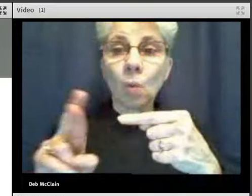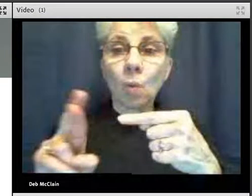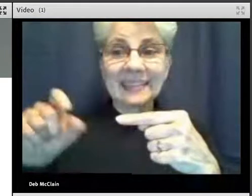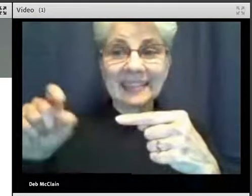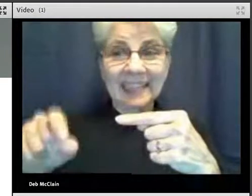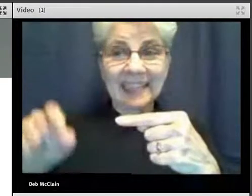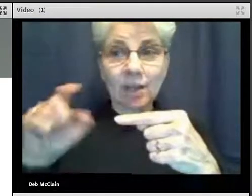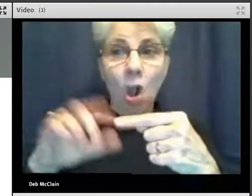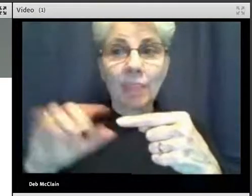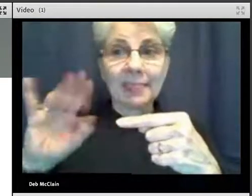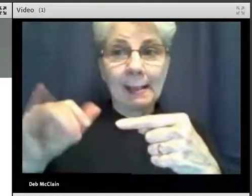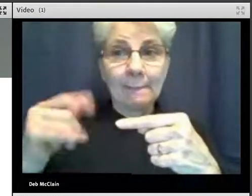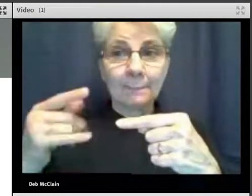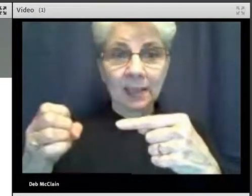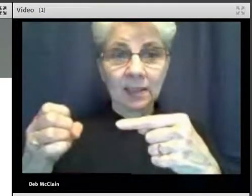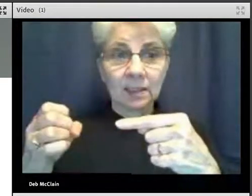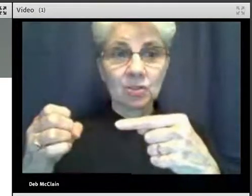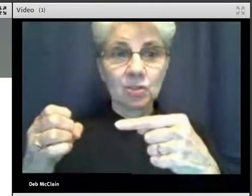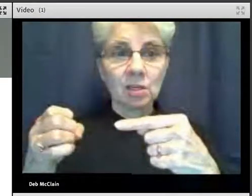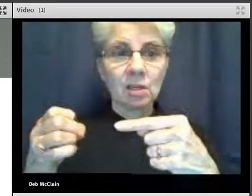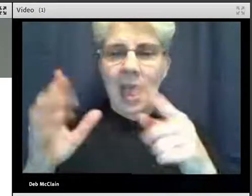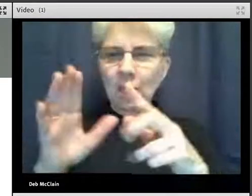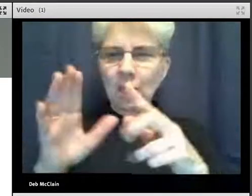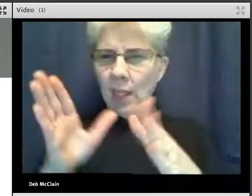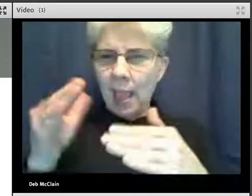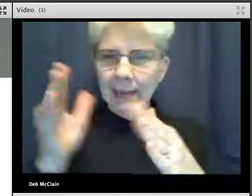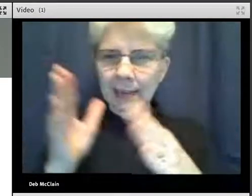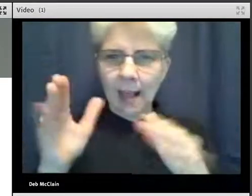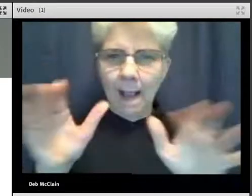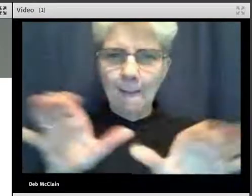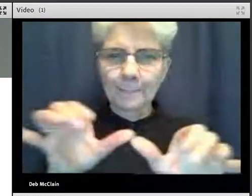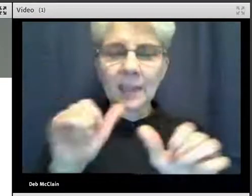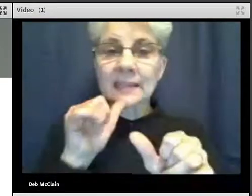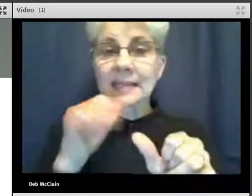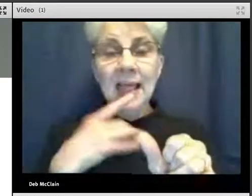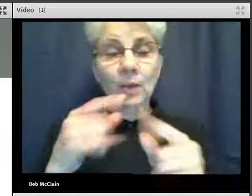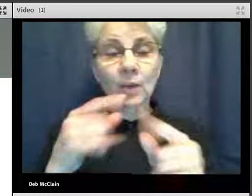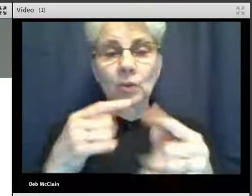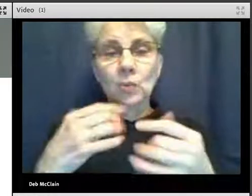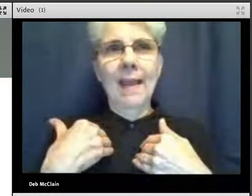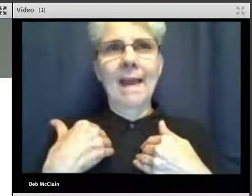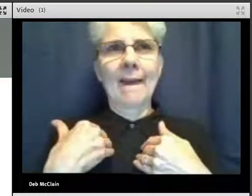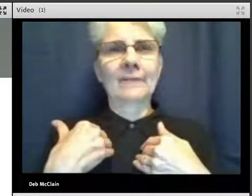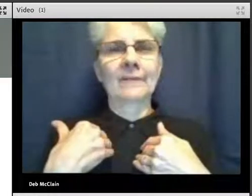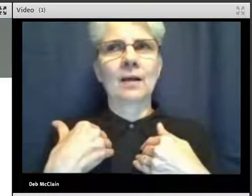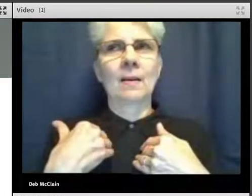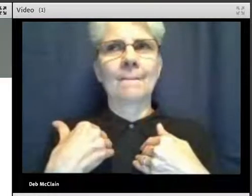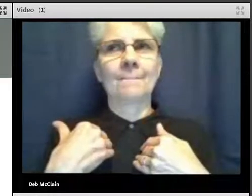You put the image in there, you line it up. It does not like when you have text,